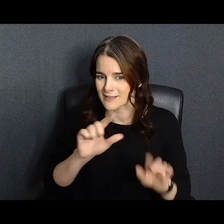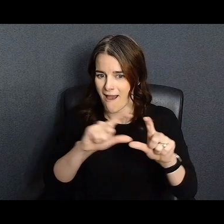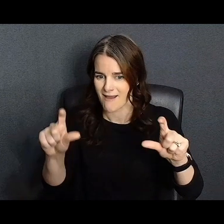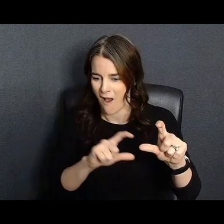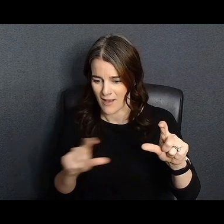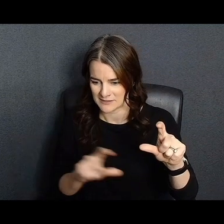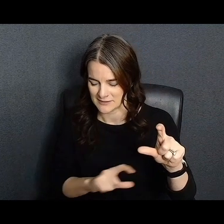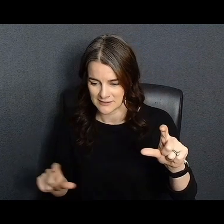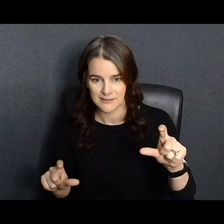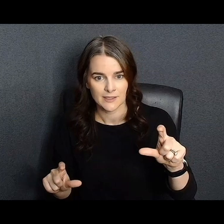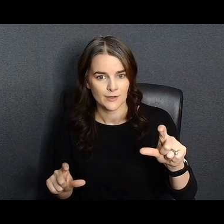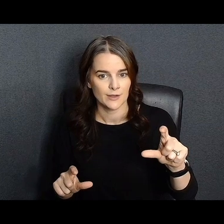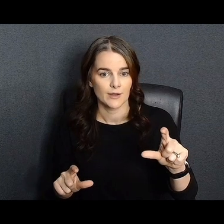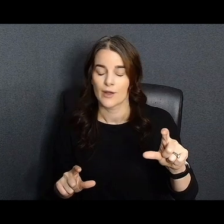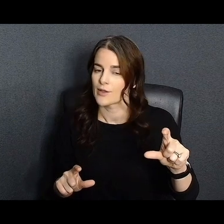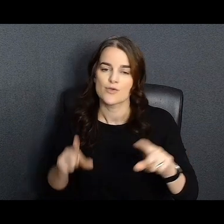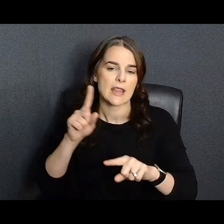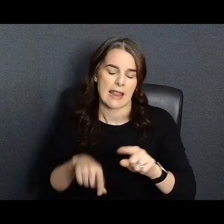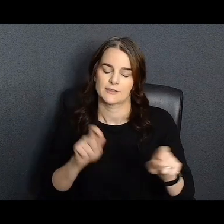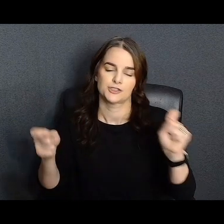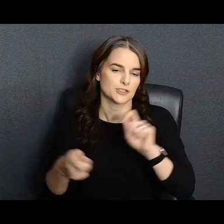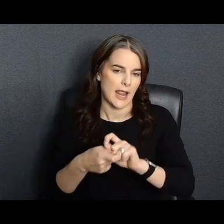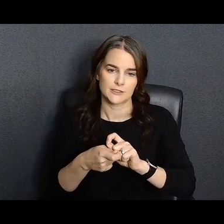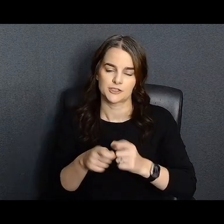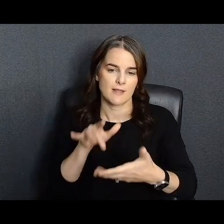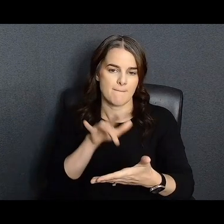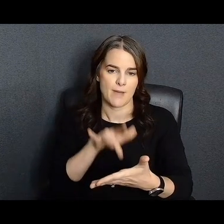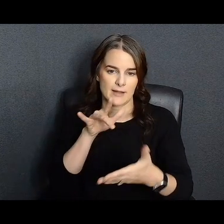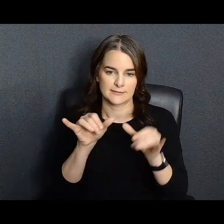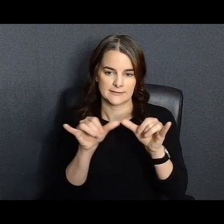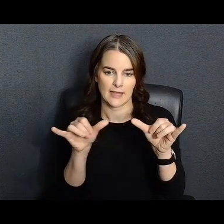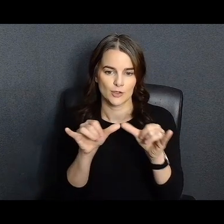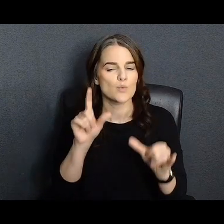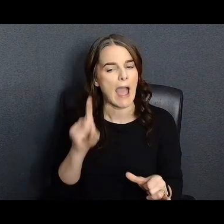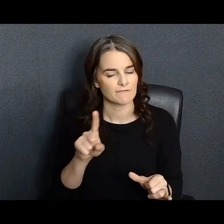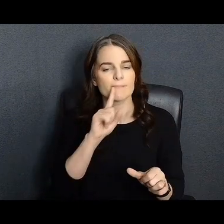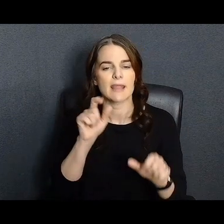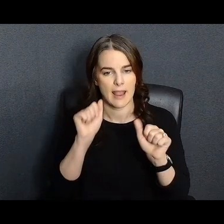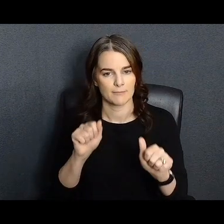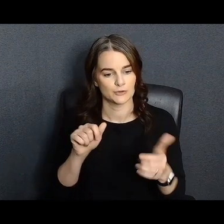is you can't change the button size. You have to be able to access these smaller buttons.